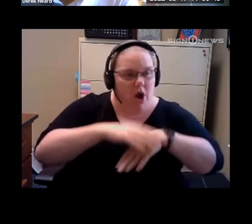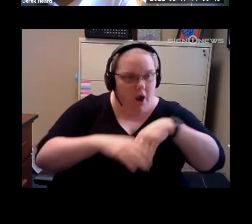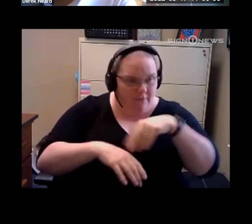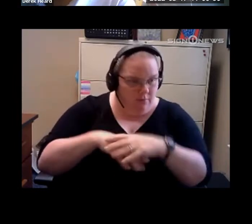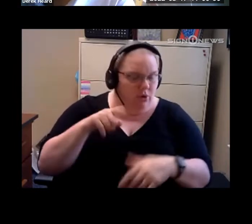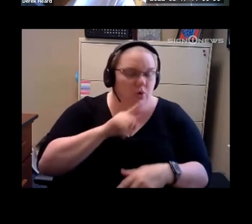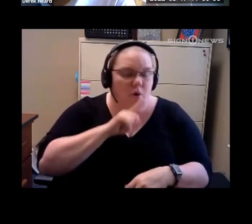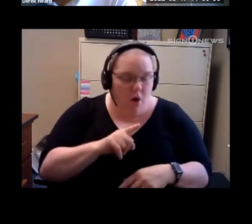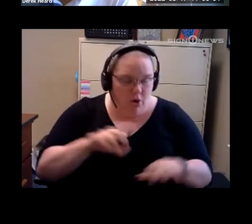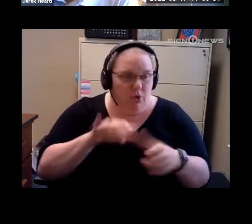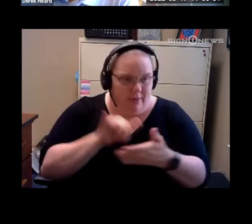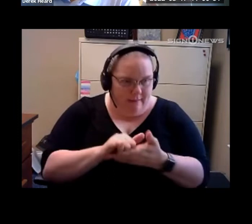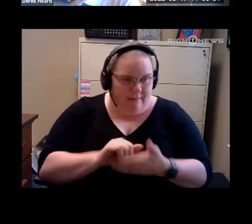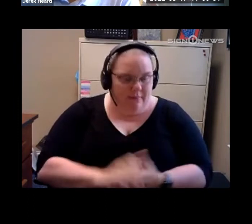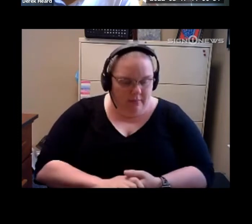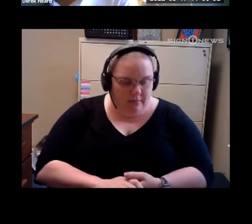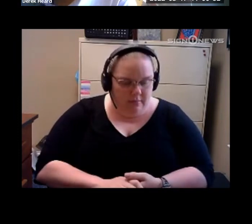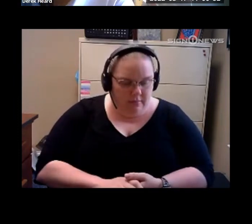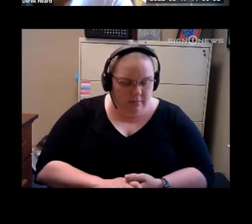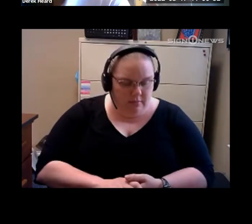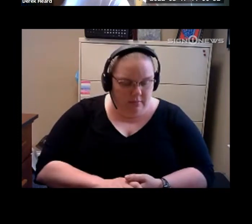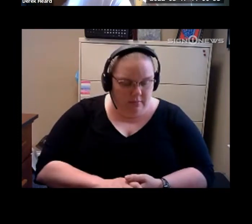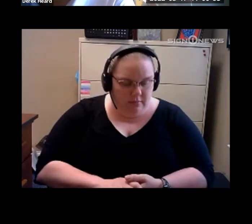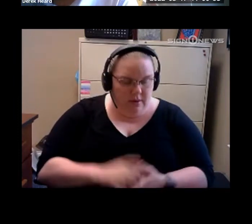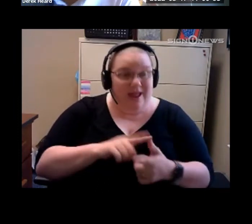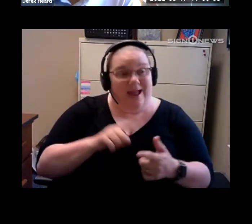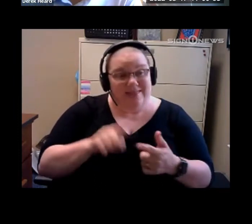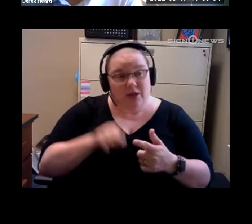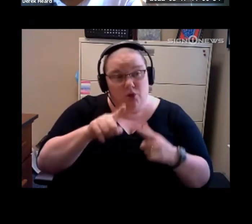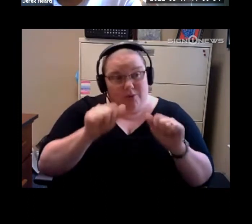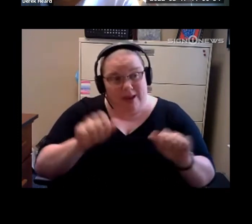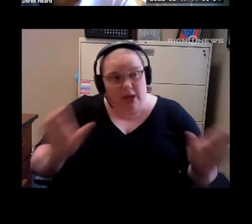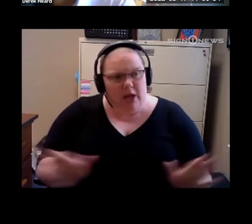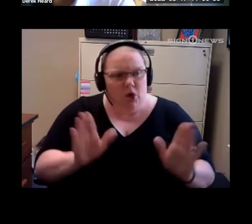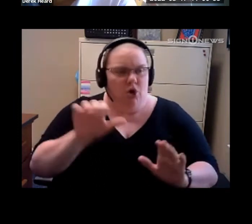and then you can encourage others to vote